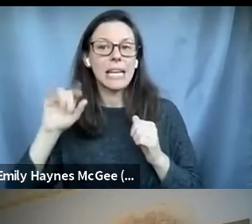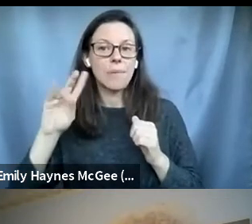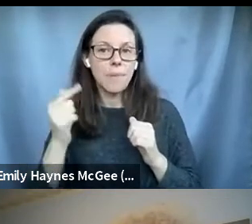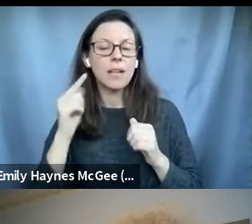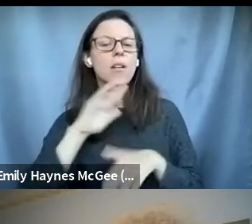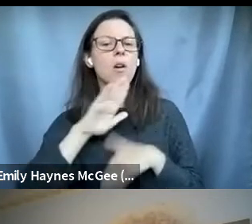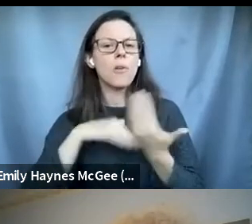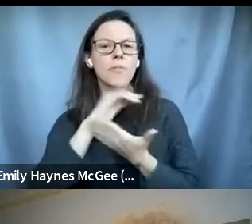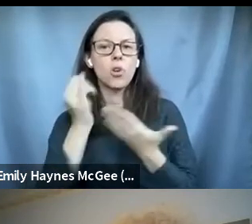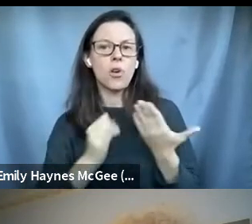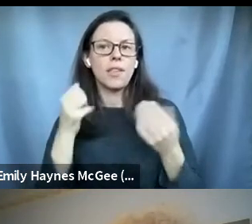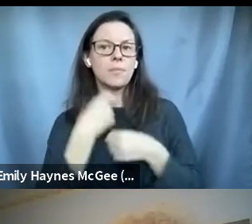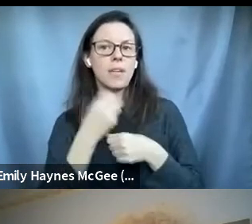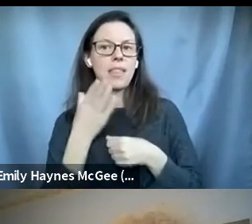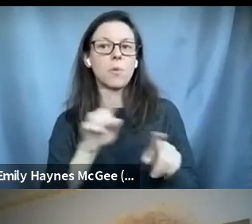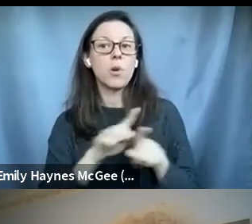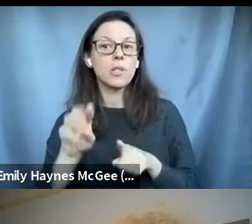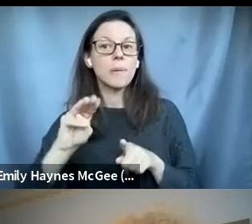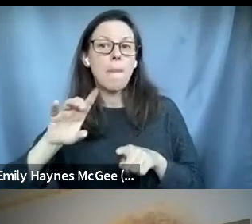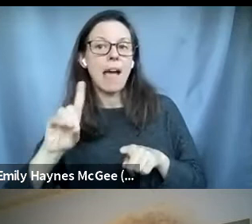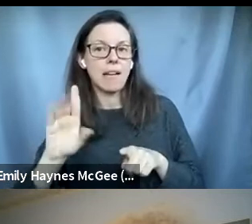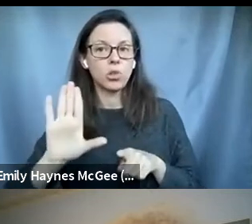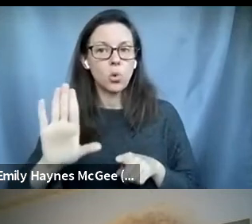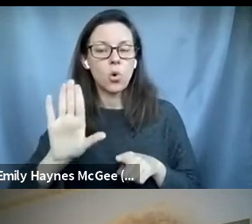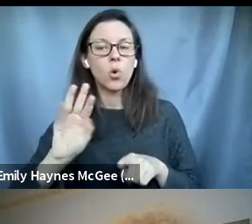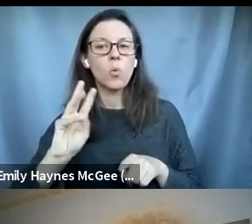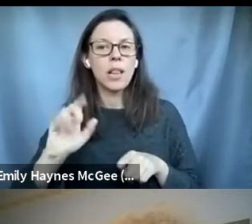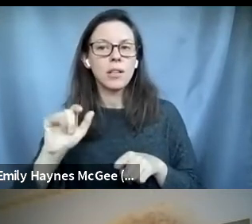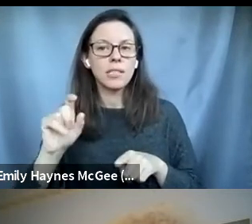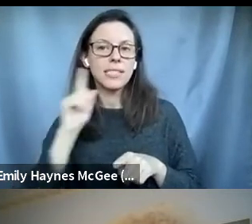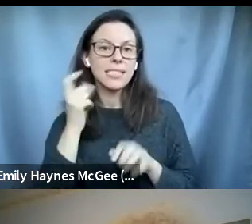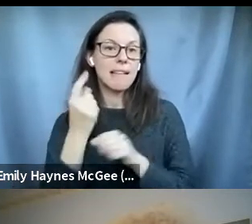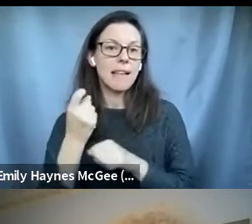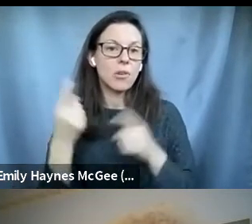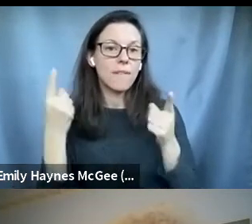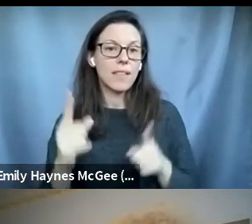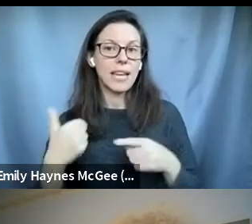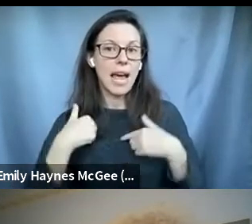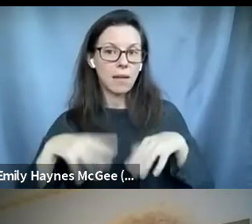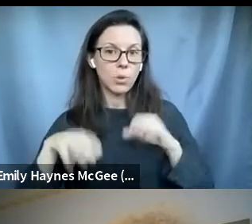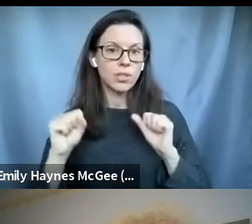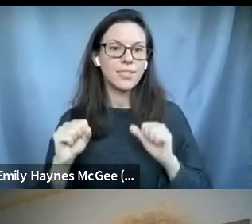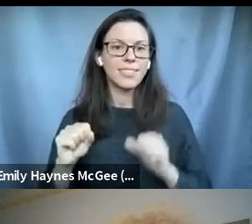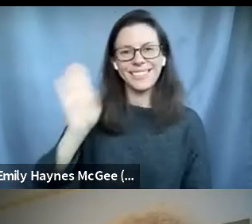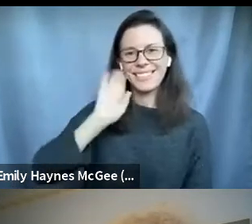settles mind your wellness which is an annual event that I put on. Hello.